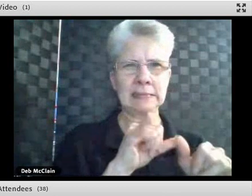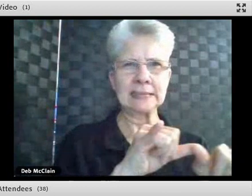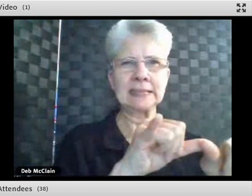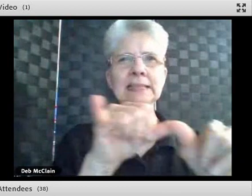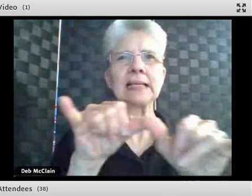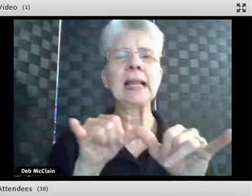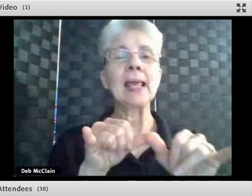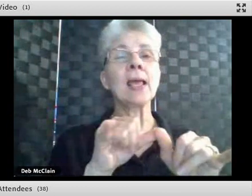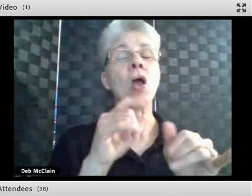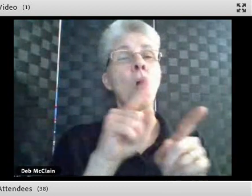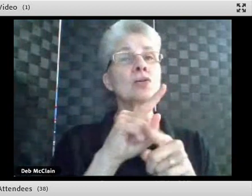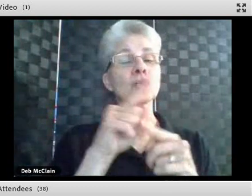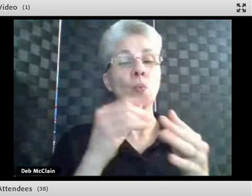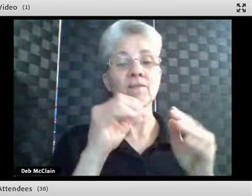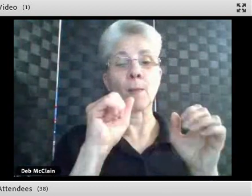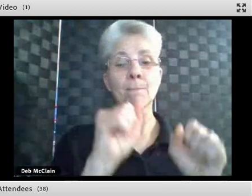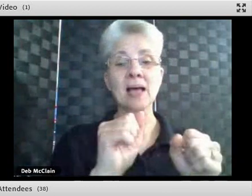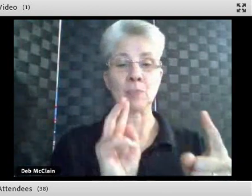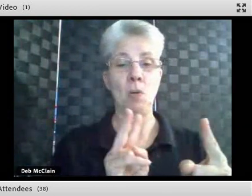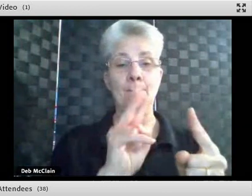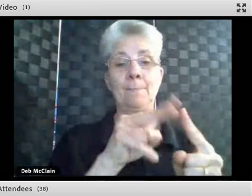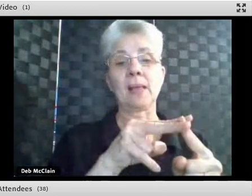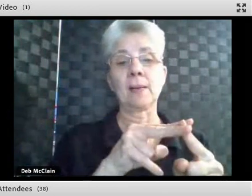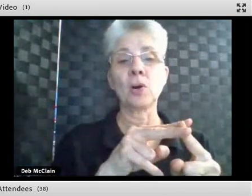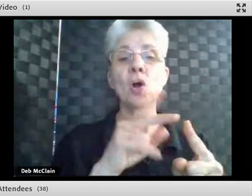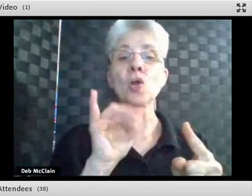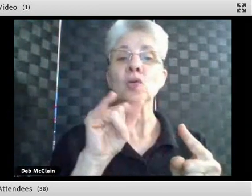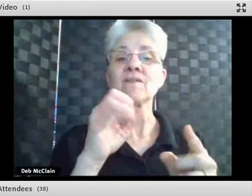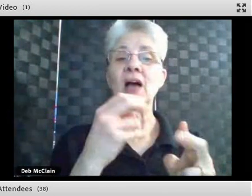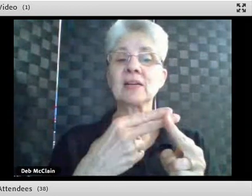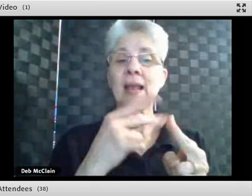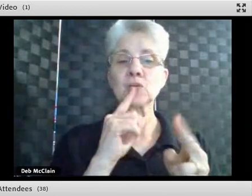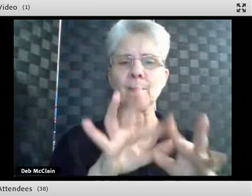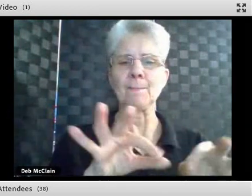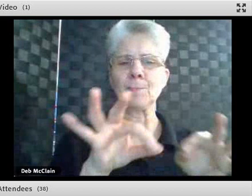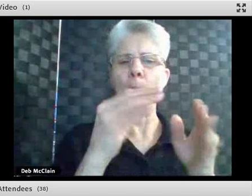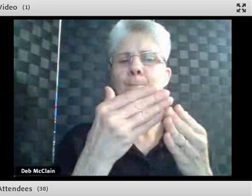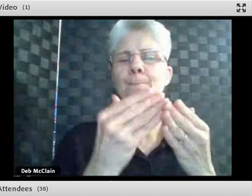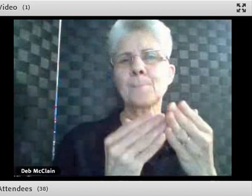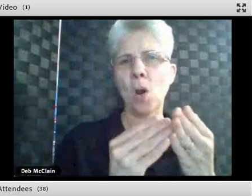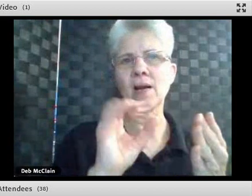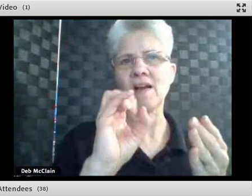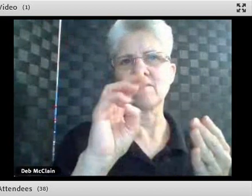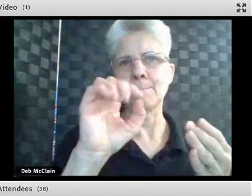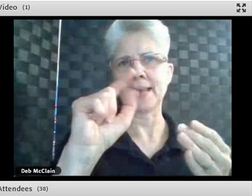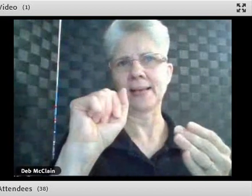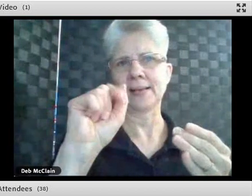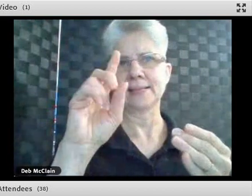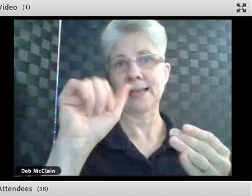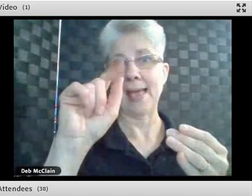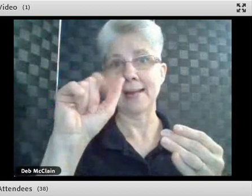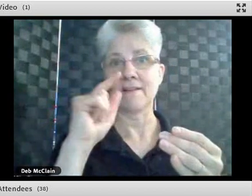And also, whenever possible and applicable, your filenames should be an important part of the metadata for your file.